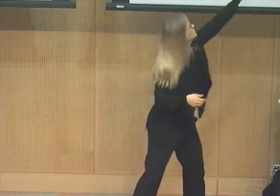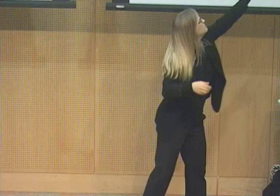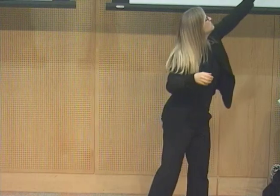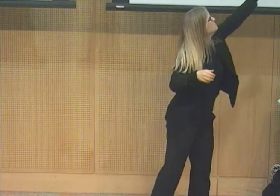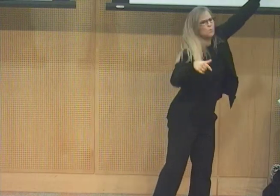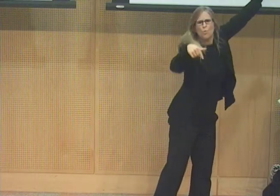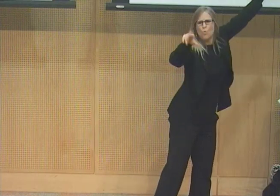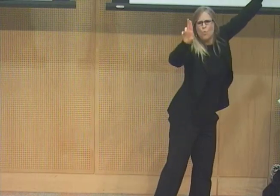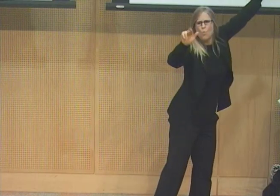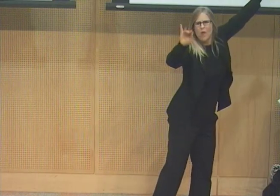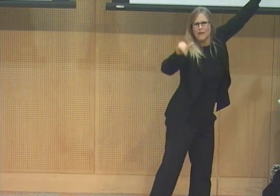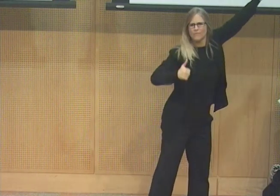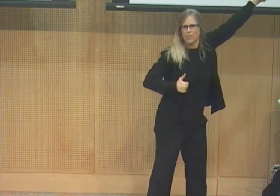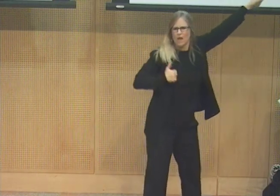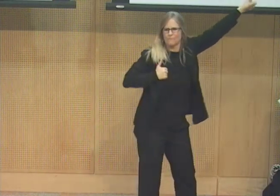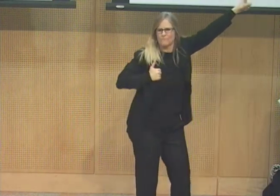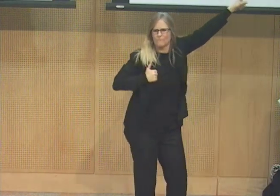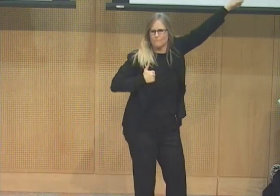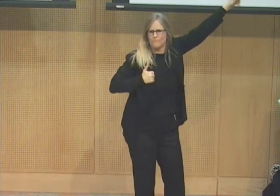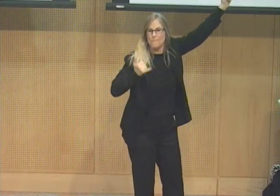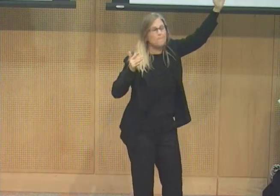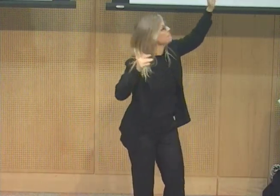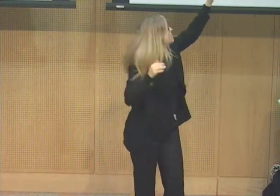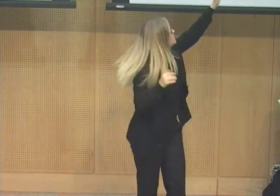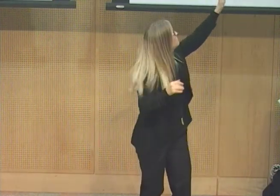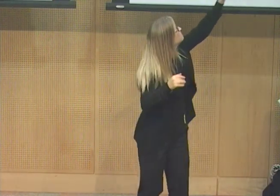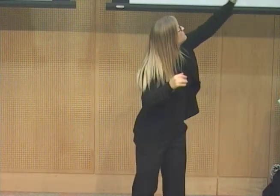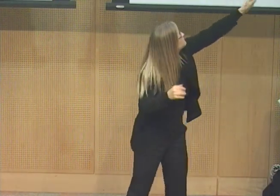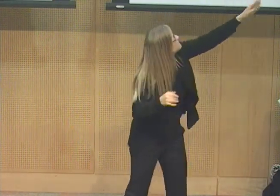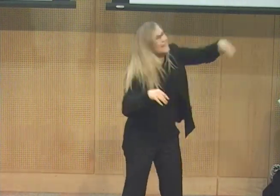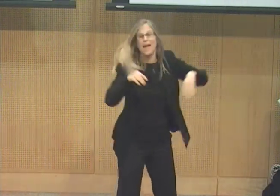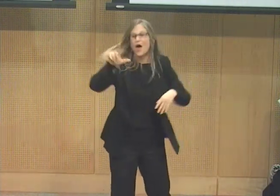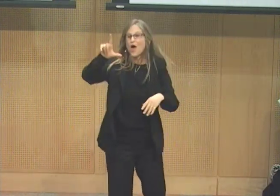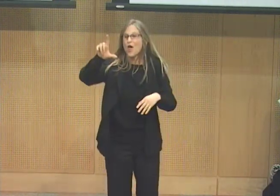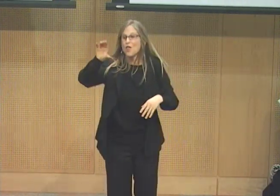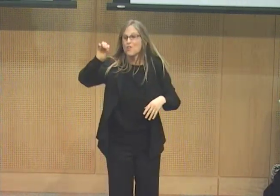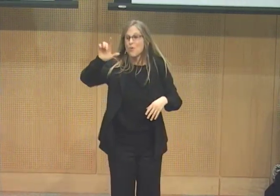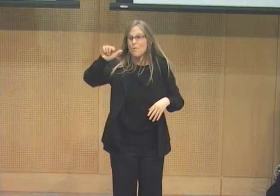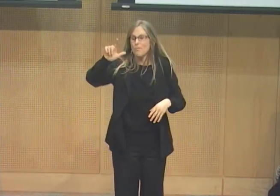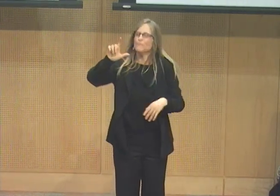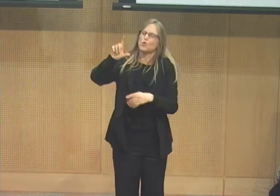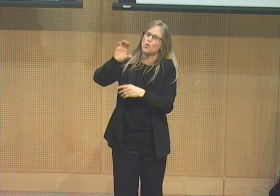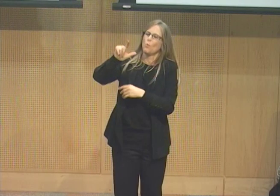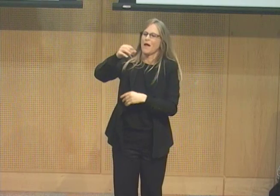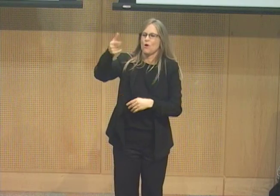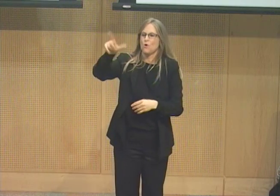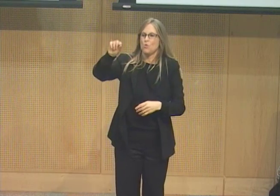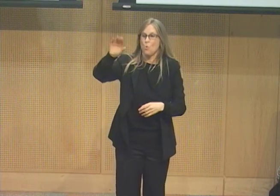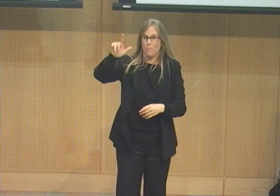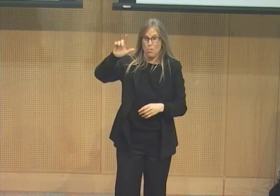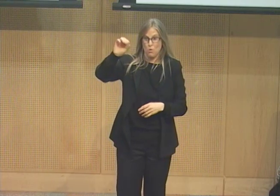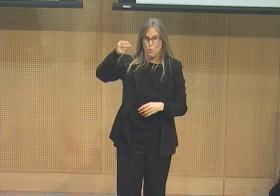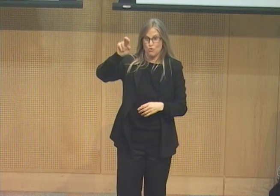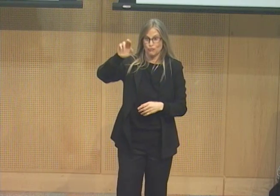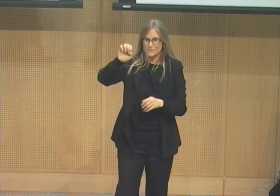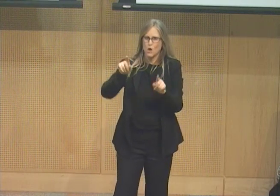as I said before, shows up regarding low quality of life for people with hearing loss,